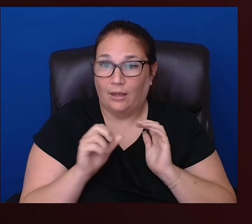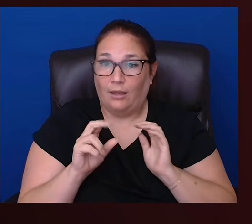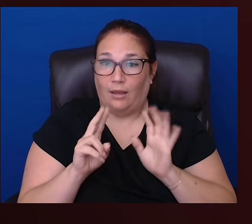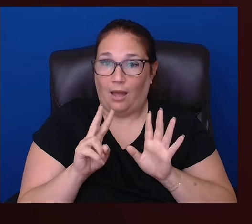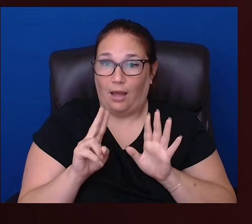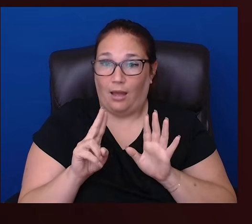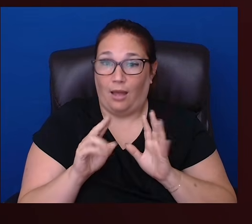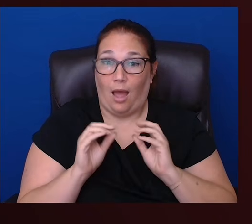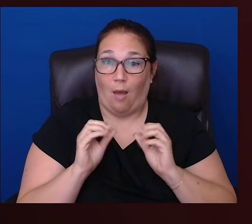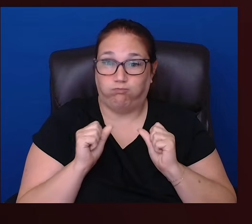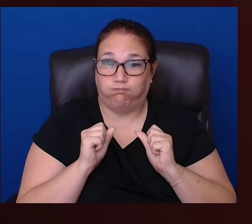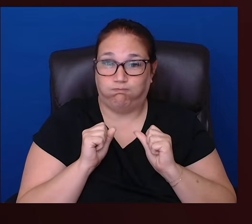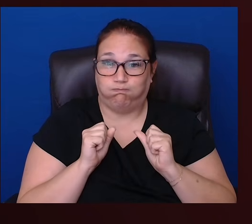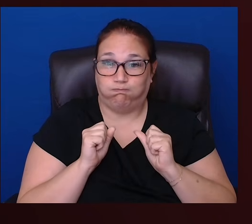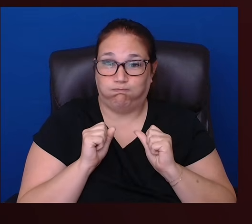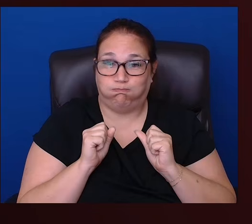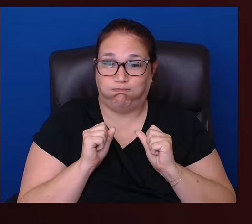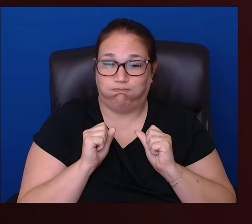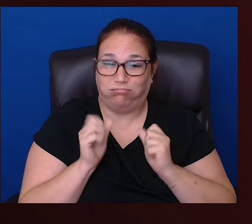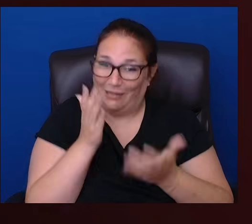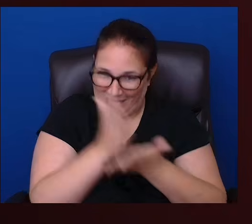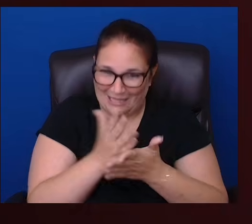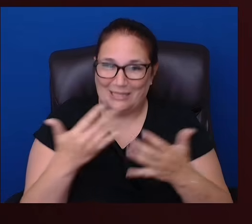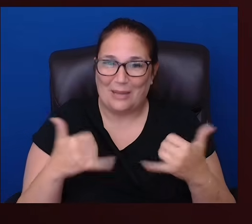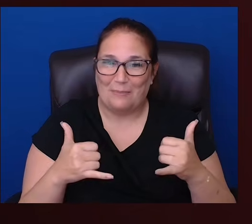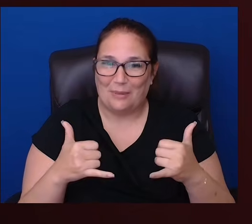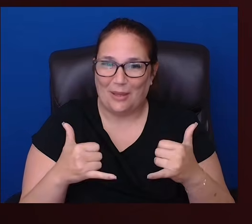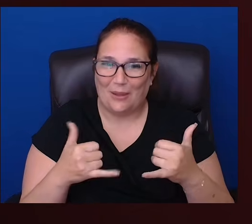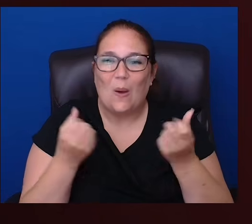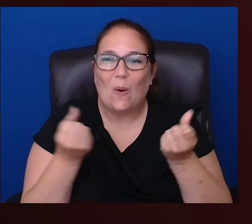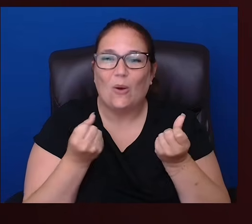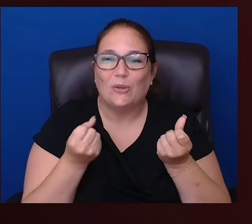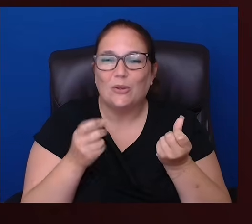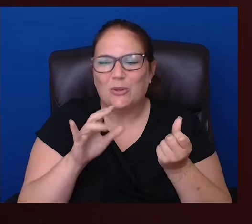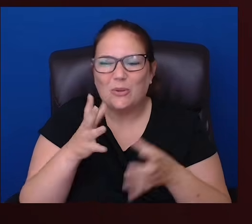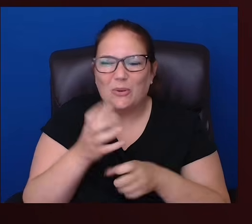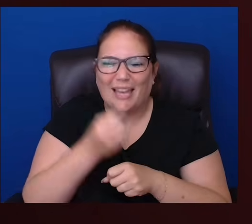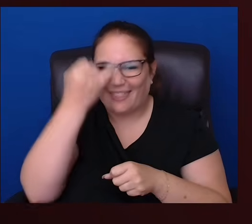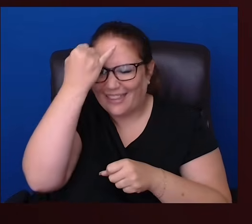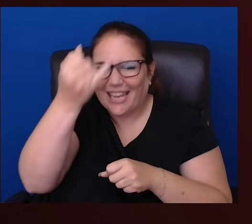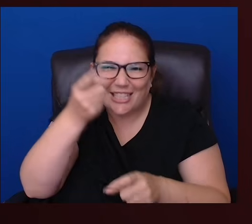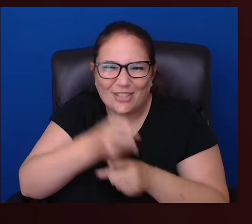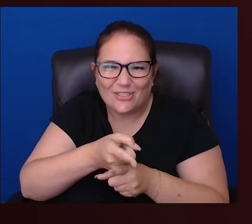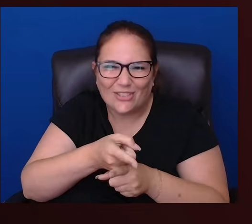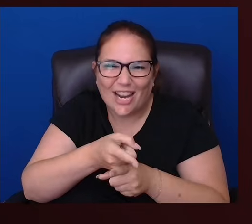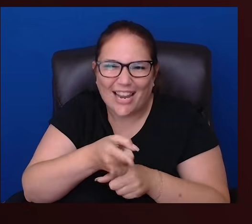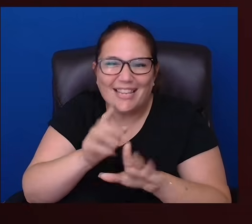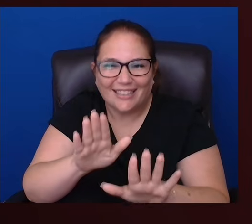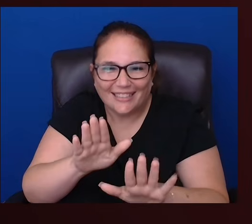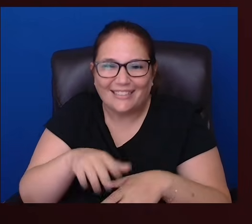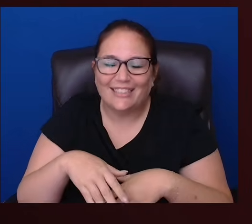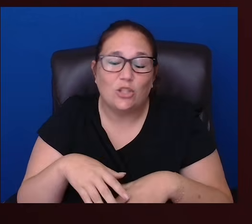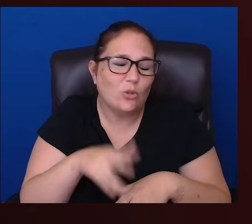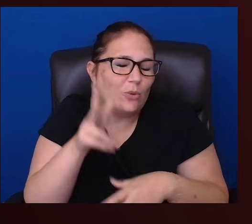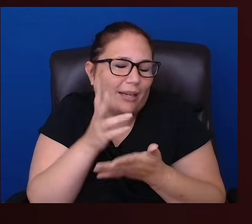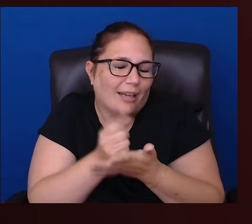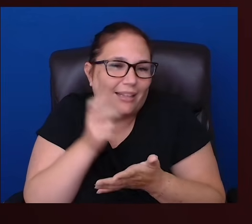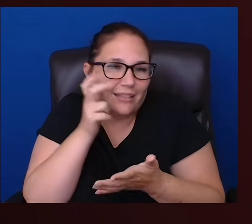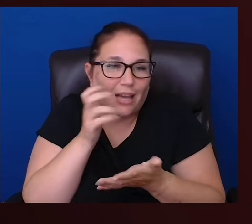It stopped playing. It stopped playing, darn it. Oh, well, you get the idea. So, you got the idea, so I'll do, "Stop," just in case it's